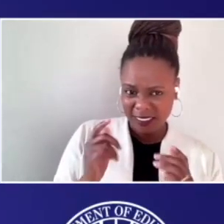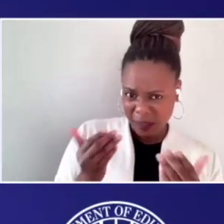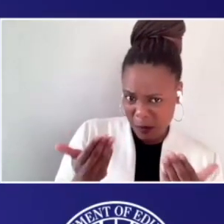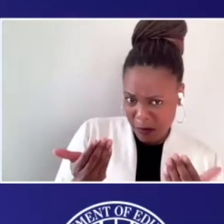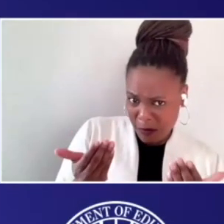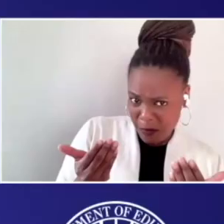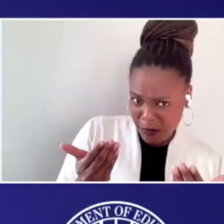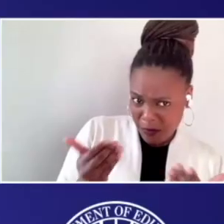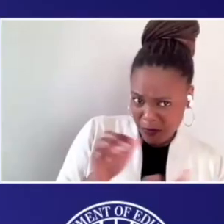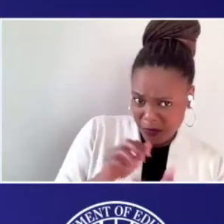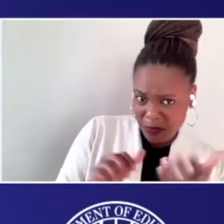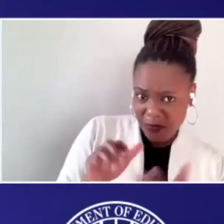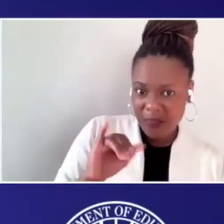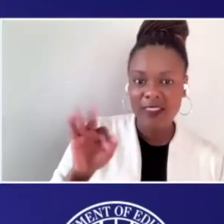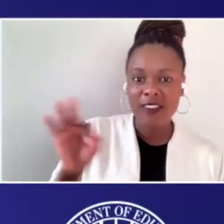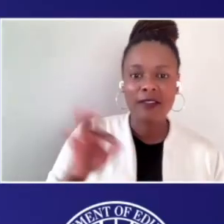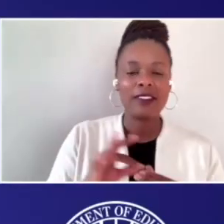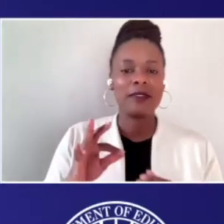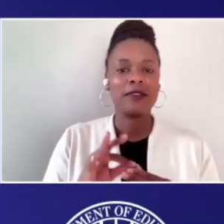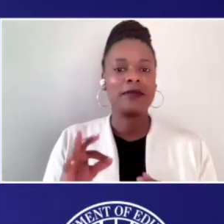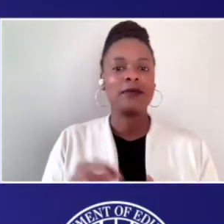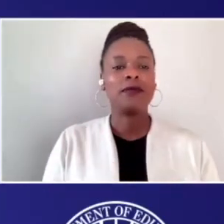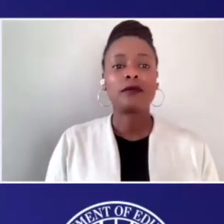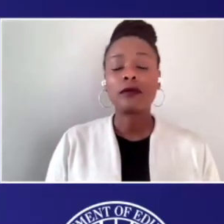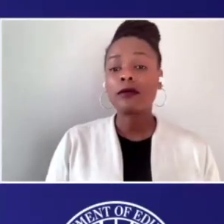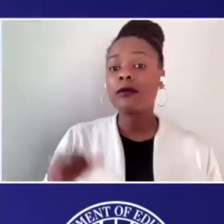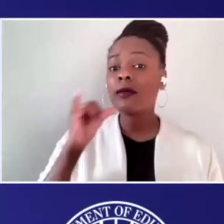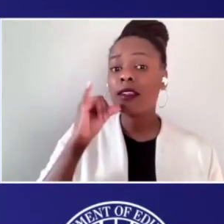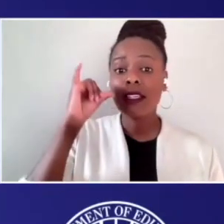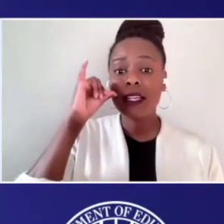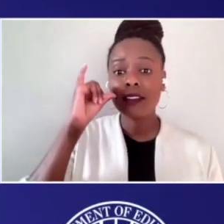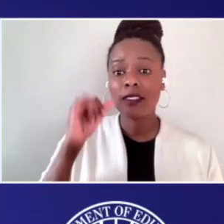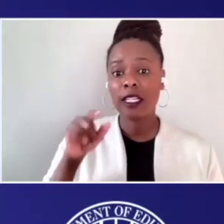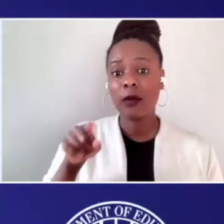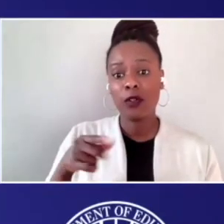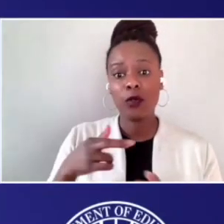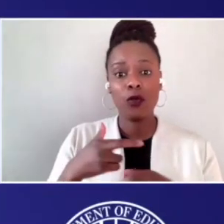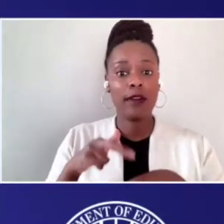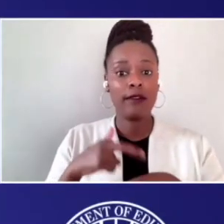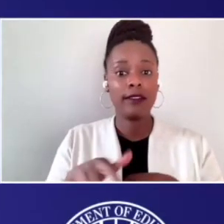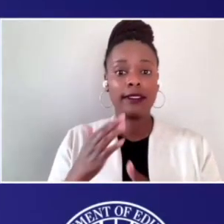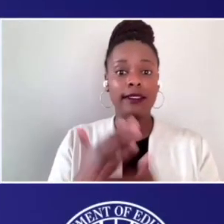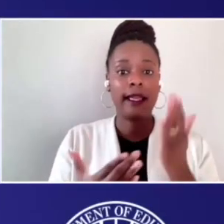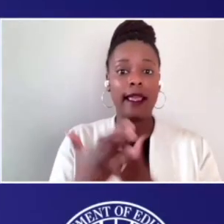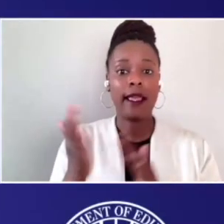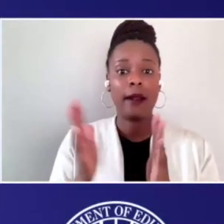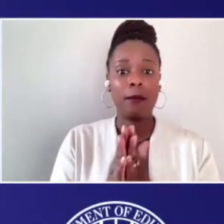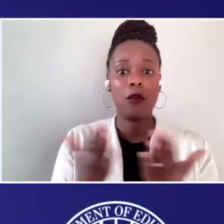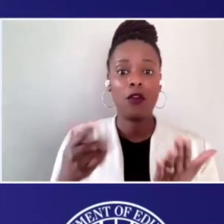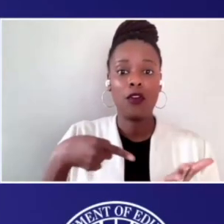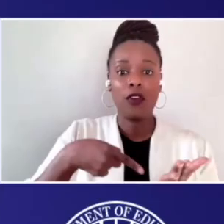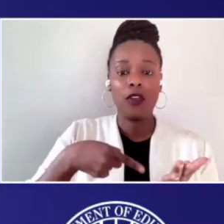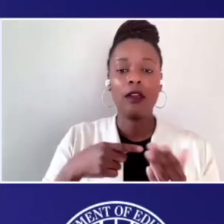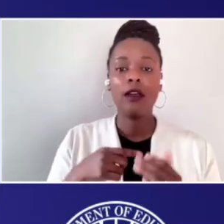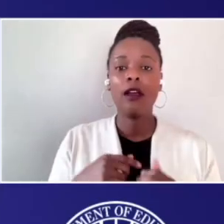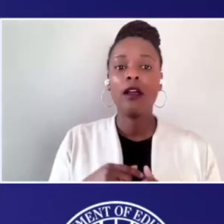So, so yesterday, when you were making references to the handbook, the handbook was dealing with that section